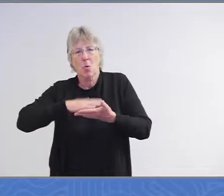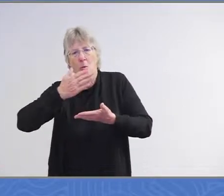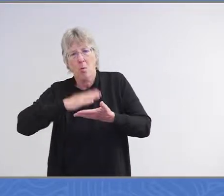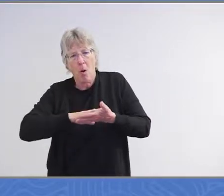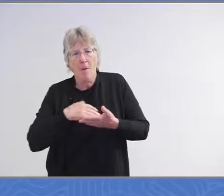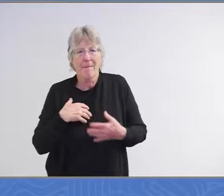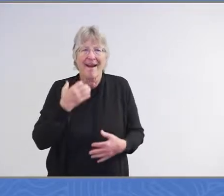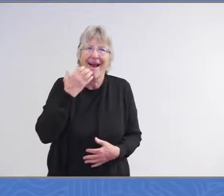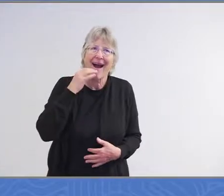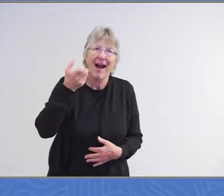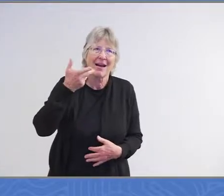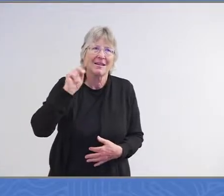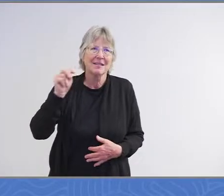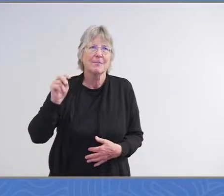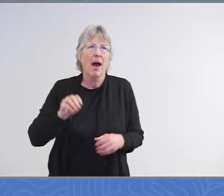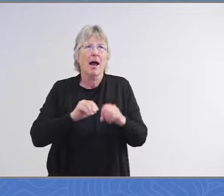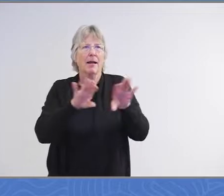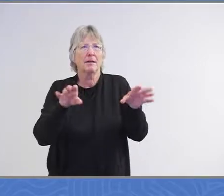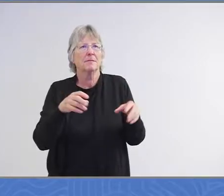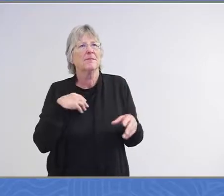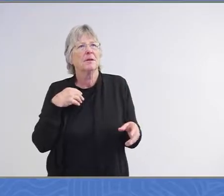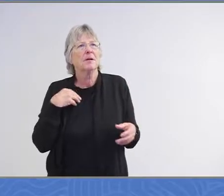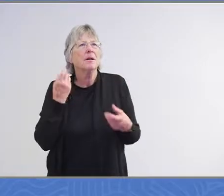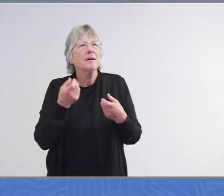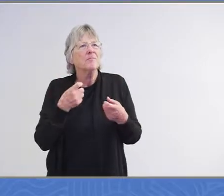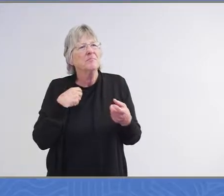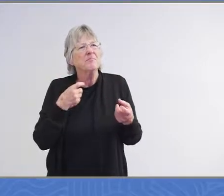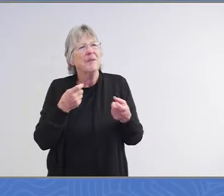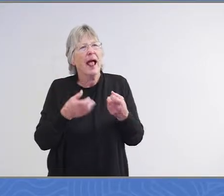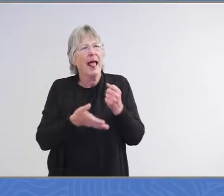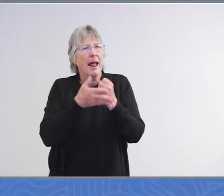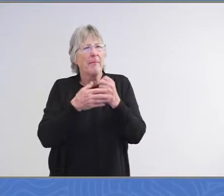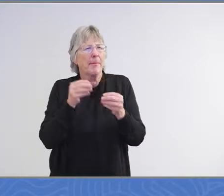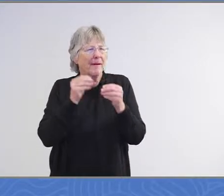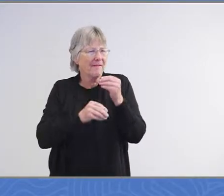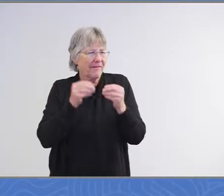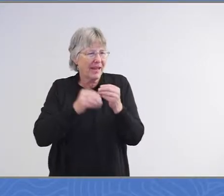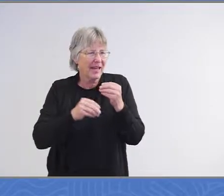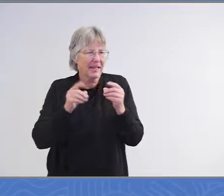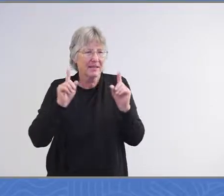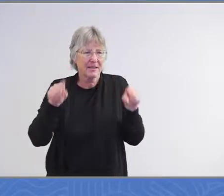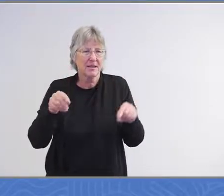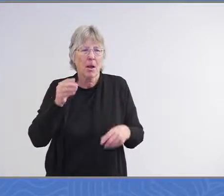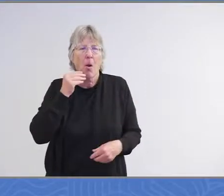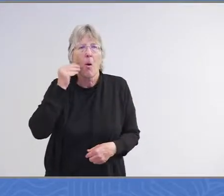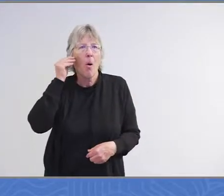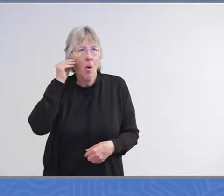and in some instances to conduct home visits. I suggest rotating office back at school sites